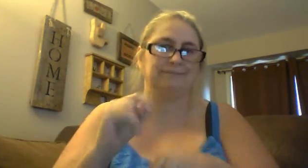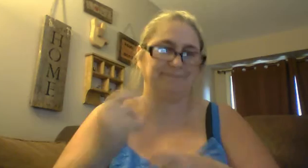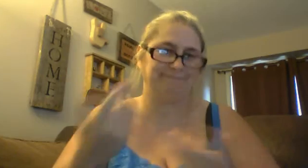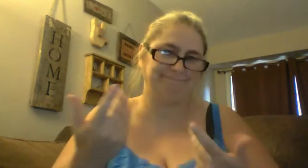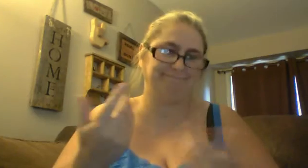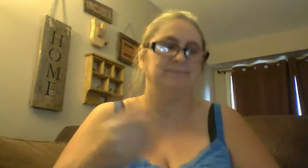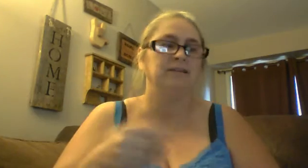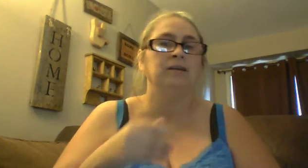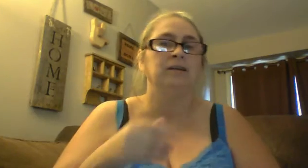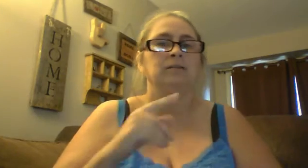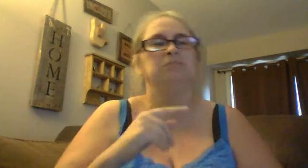After all continue work on .